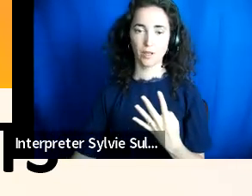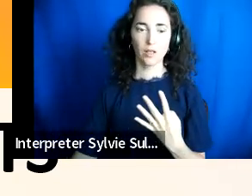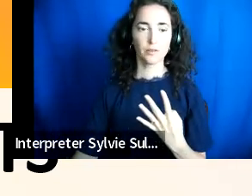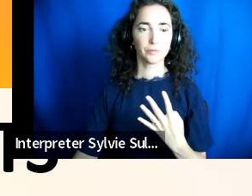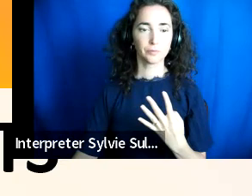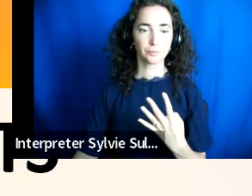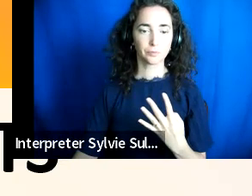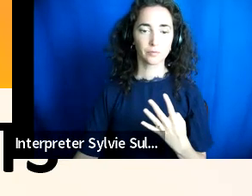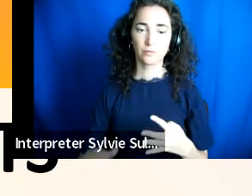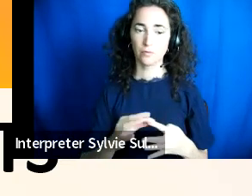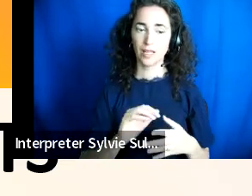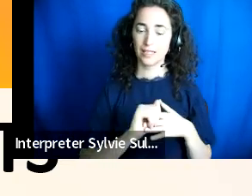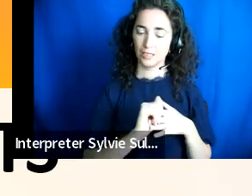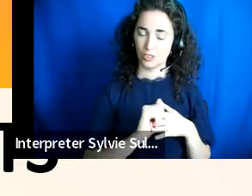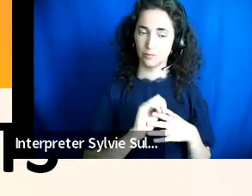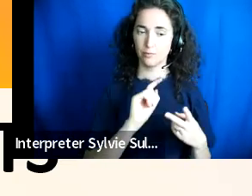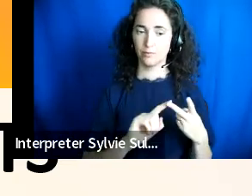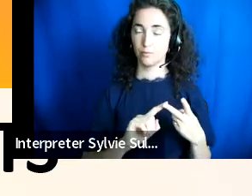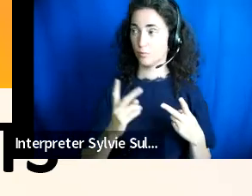The experience of disability. This is on your screen as well.